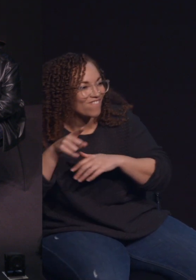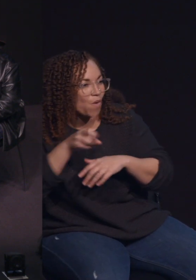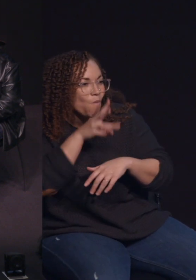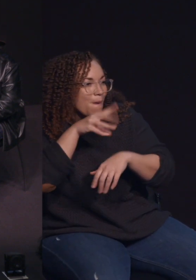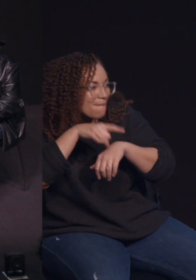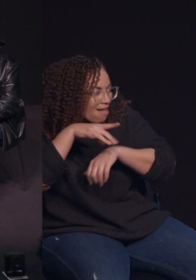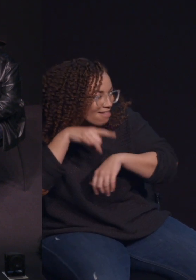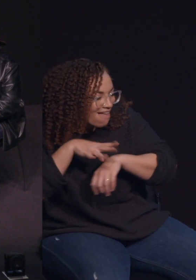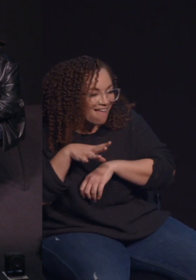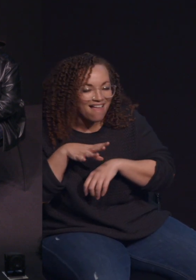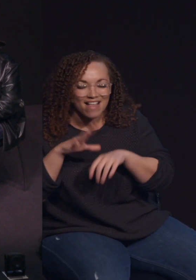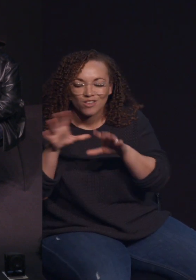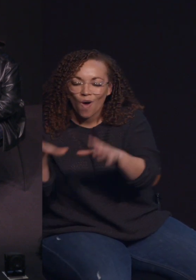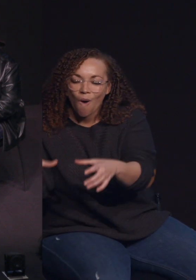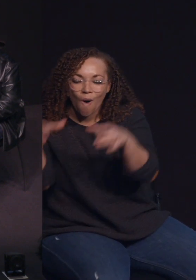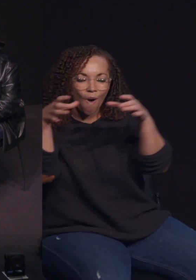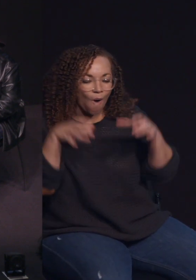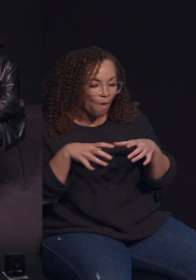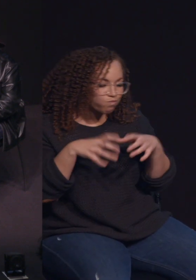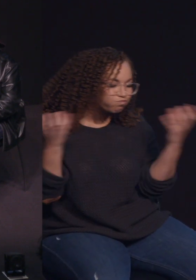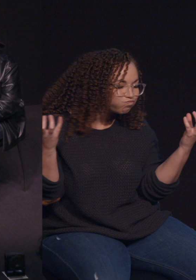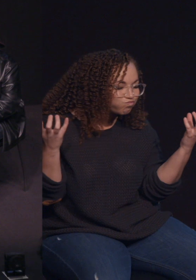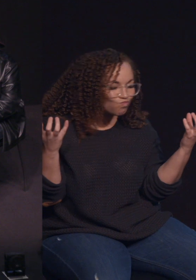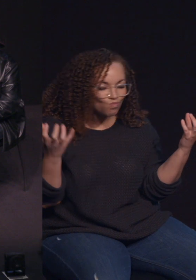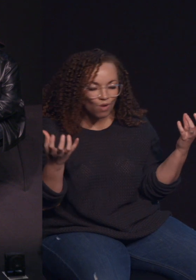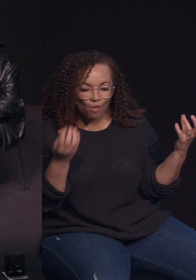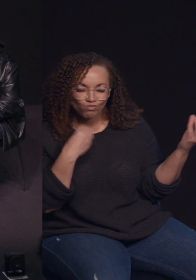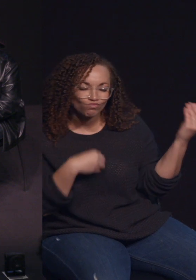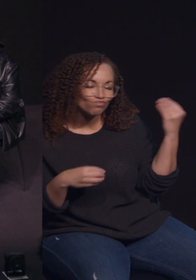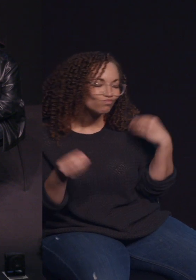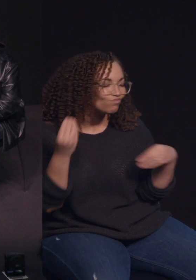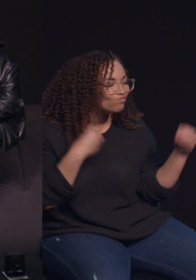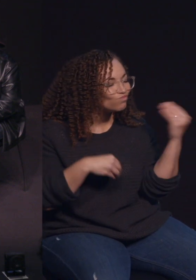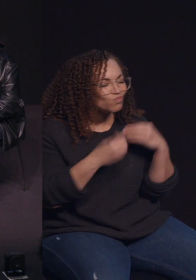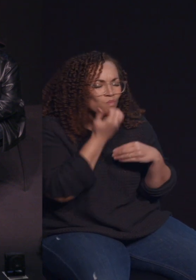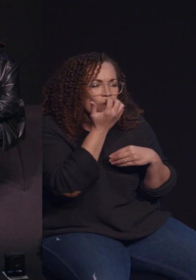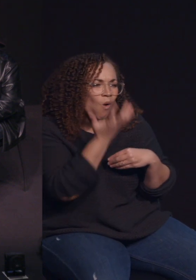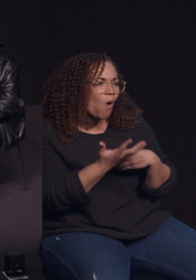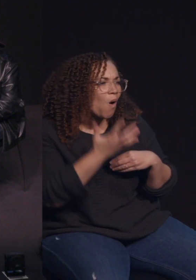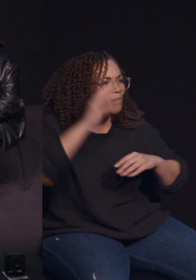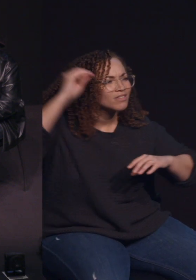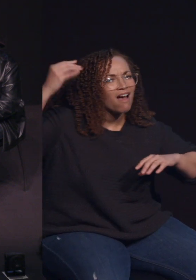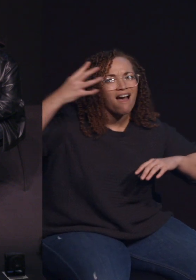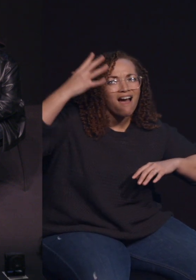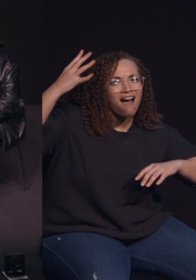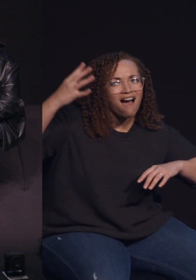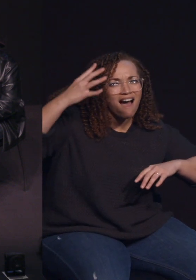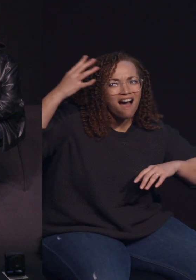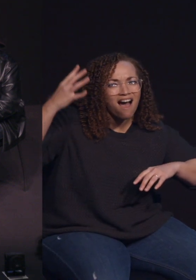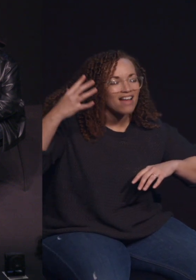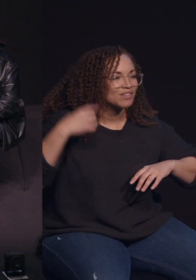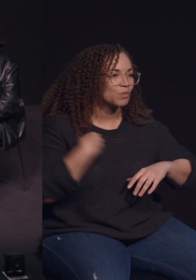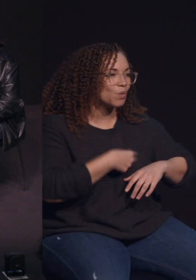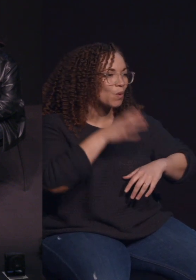sun from the ground where they grew and we would get in trouble.